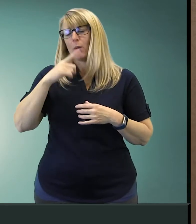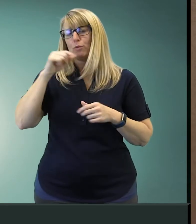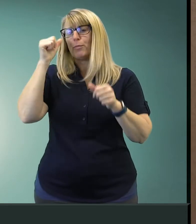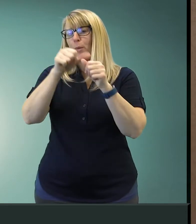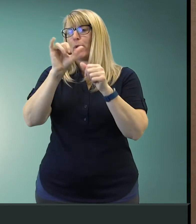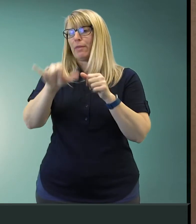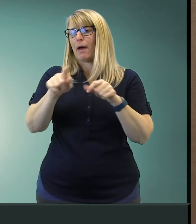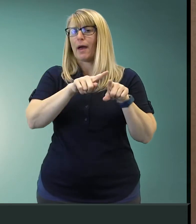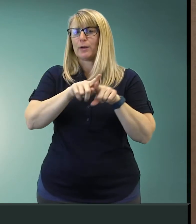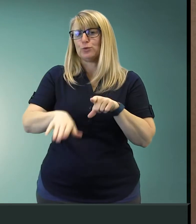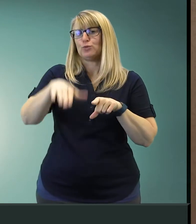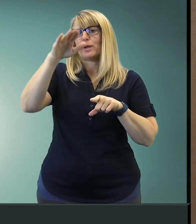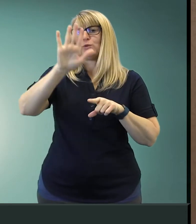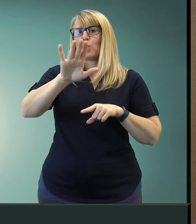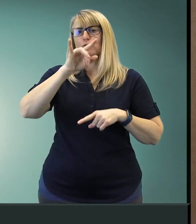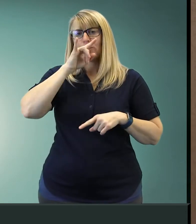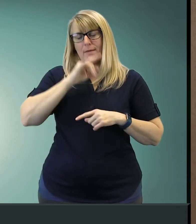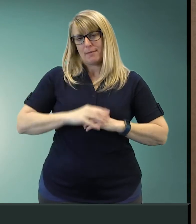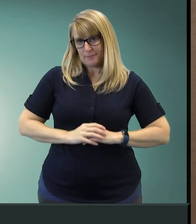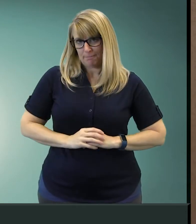I'd just keep that in mind, as you're raising your child.